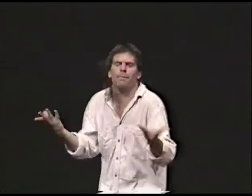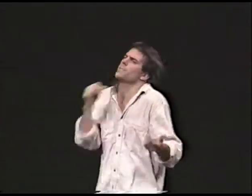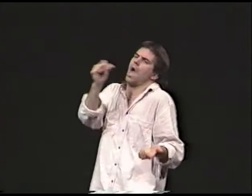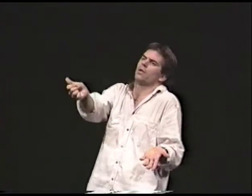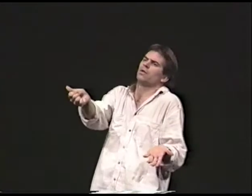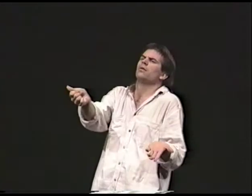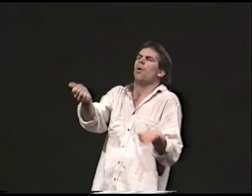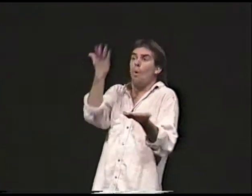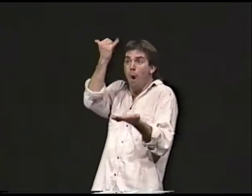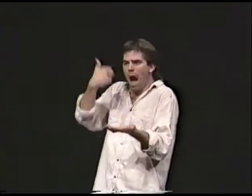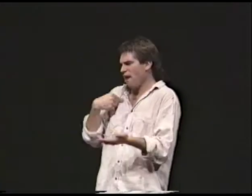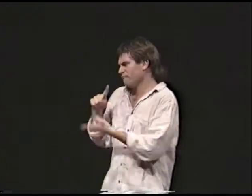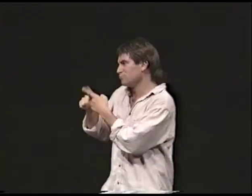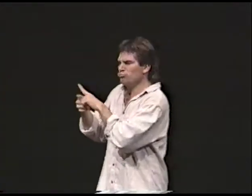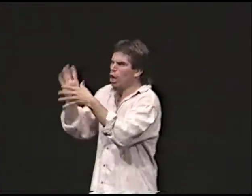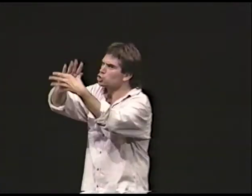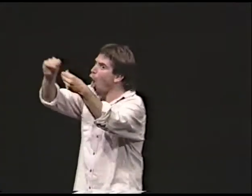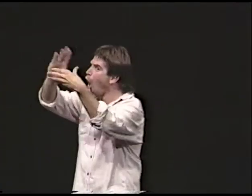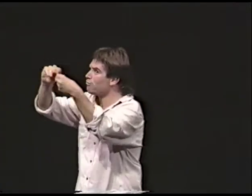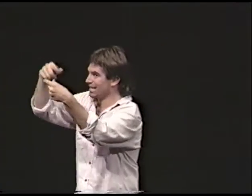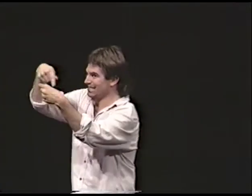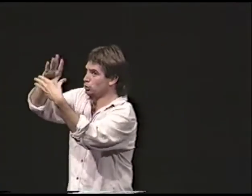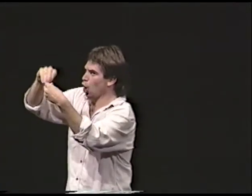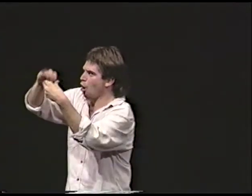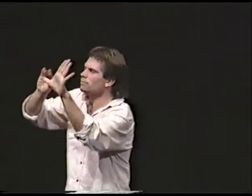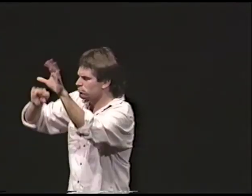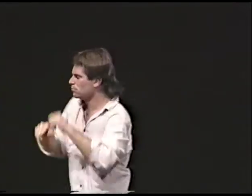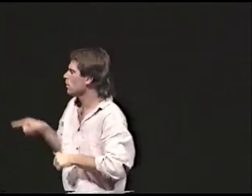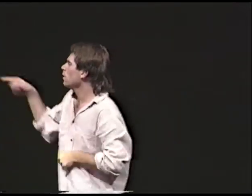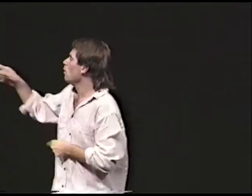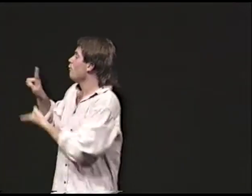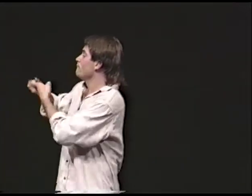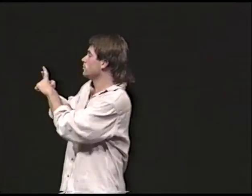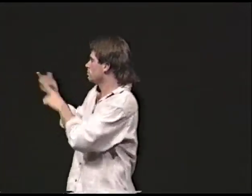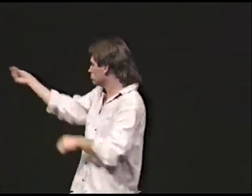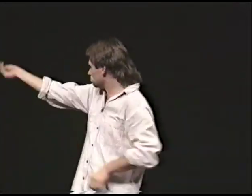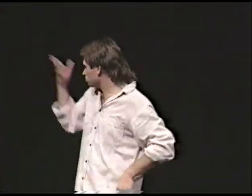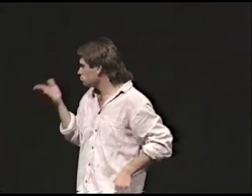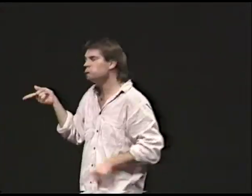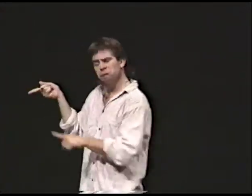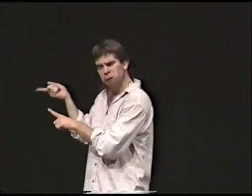but didn't. Maybe it happened, but it didn't. OK, I've got a friend. Now, this is a story.